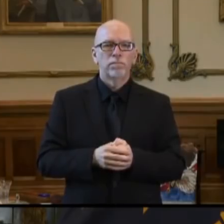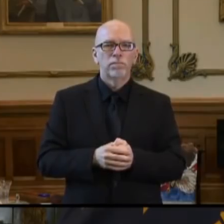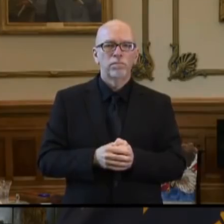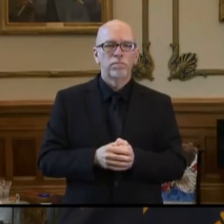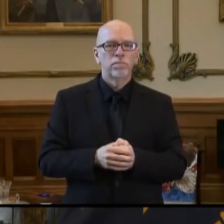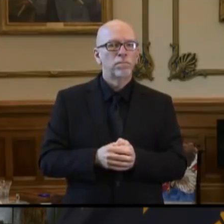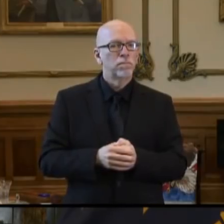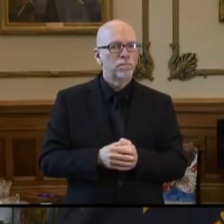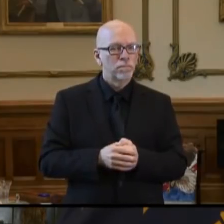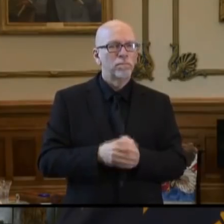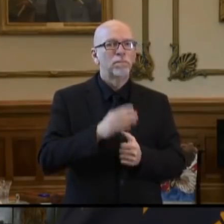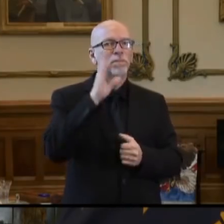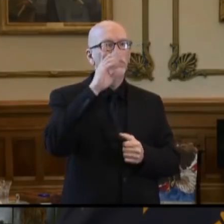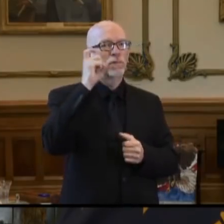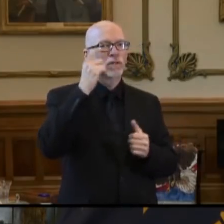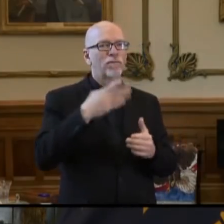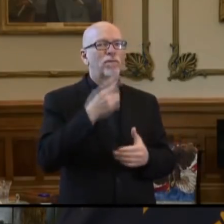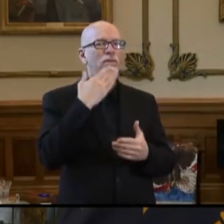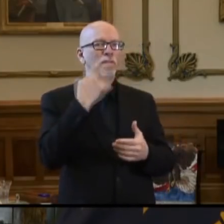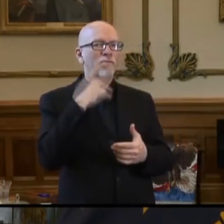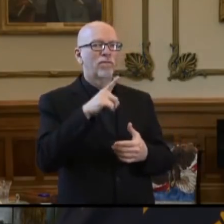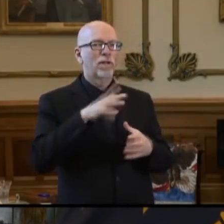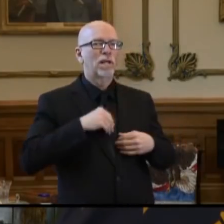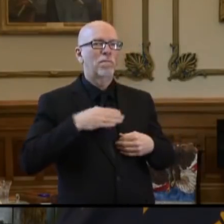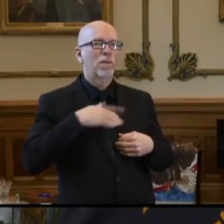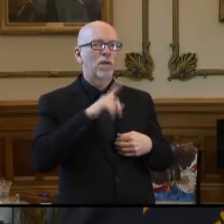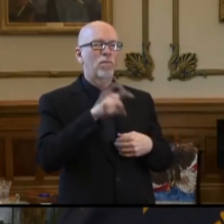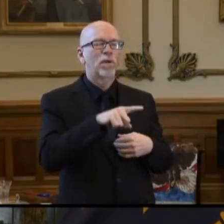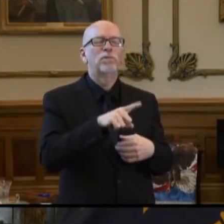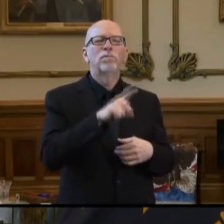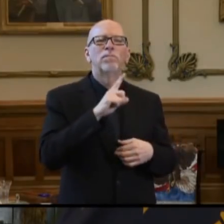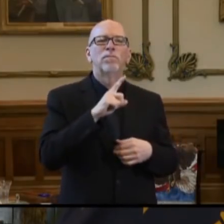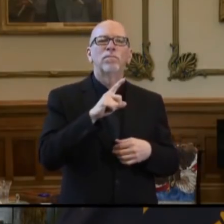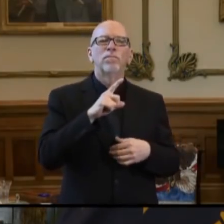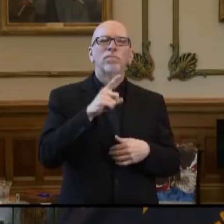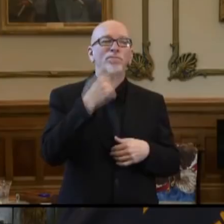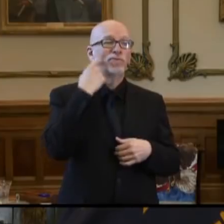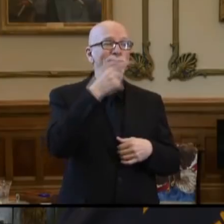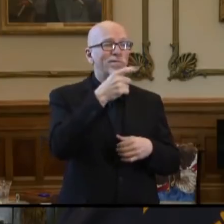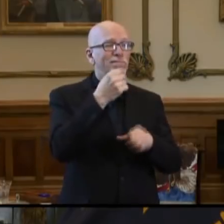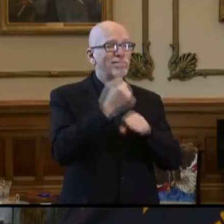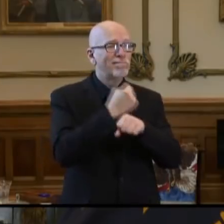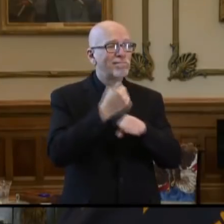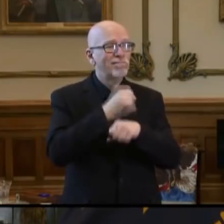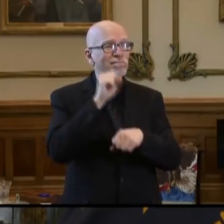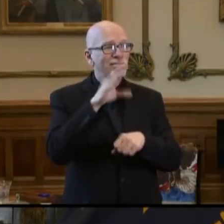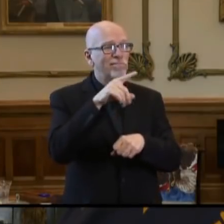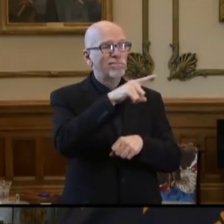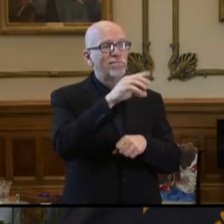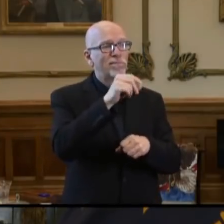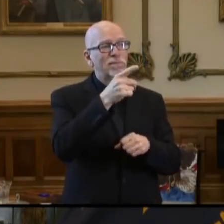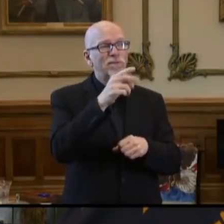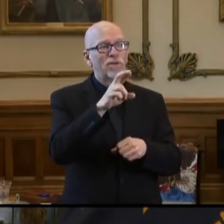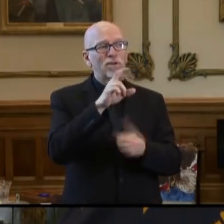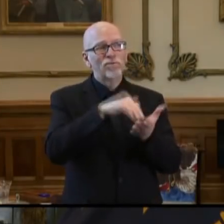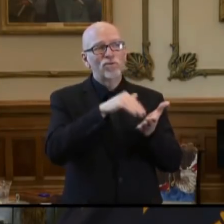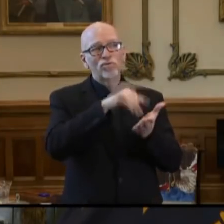WE HAVE JOHN RUSSELL OF THE ICJ .JOHN. HI, GOVERNOR. THANKS